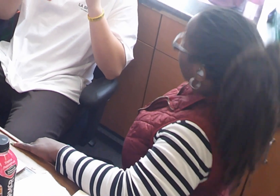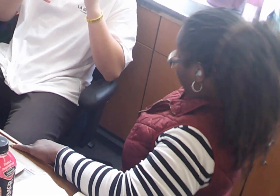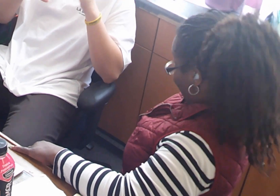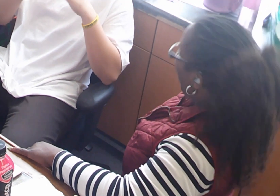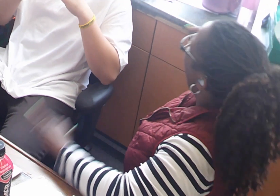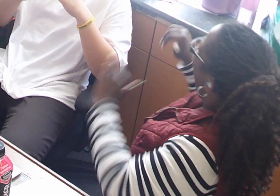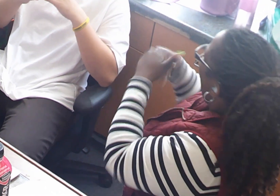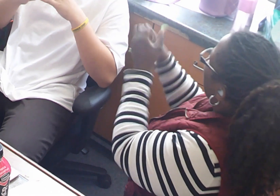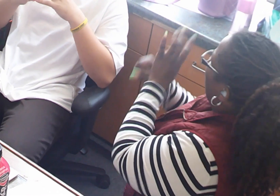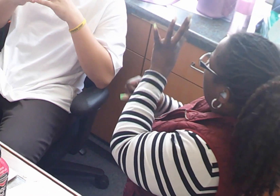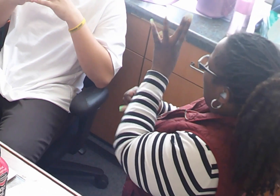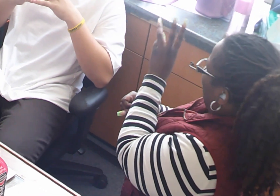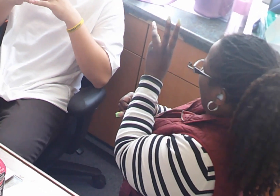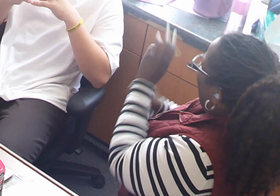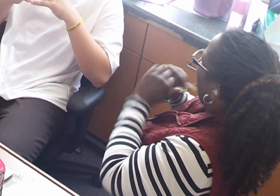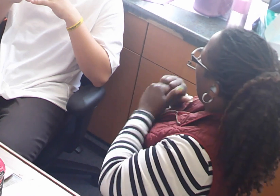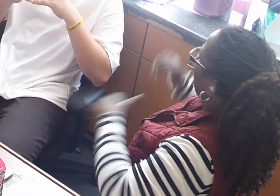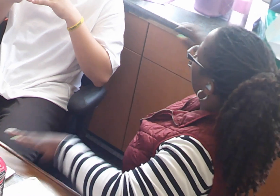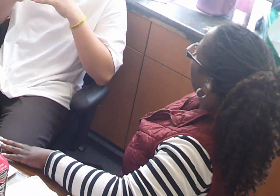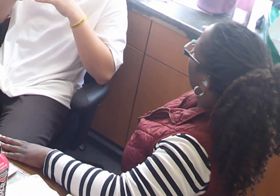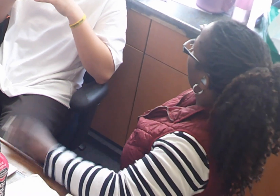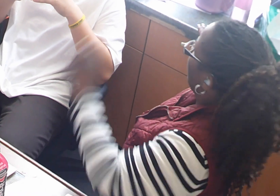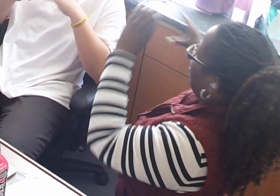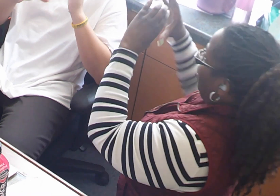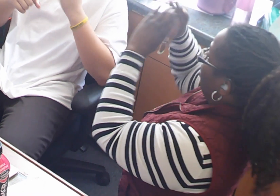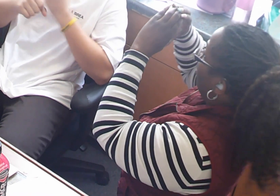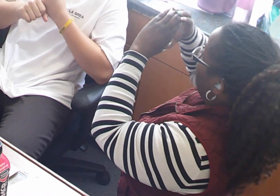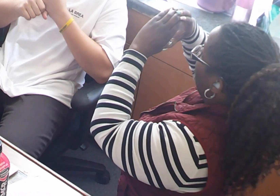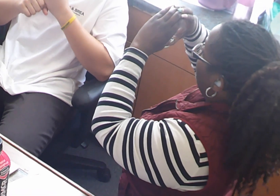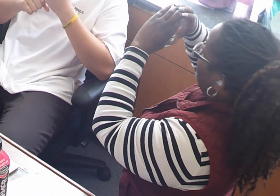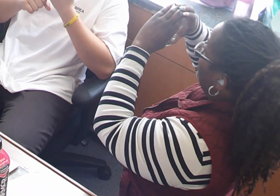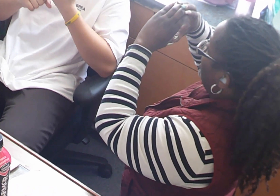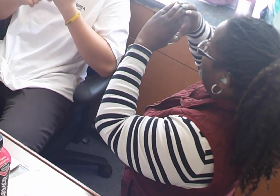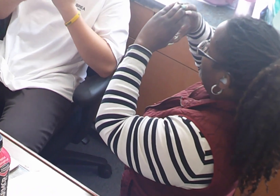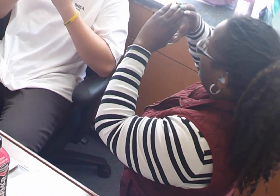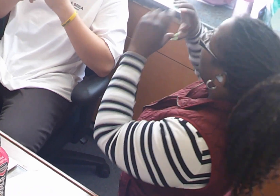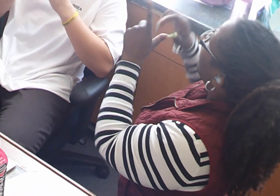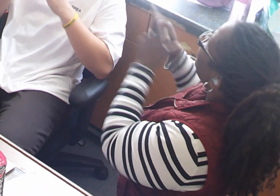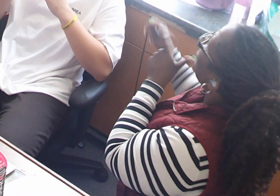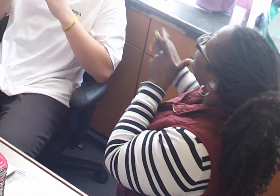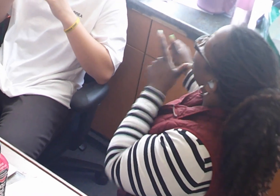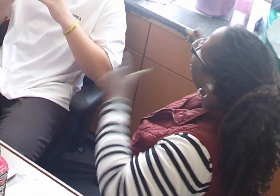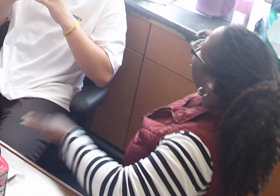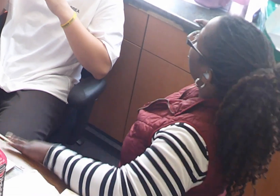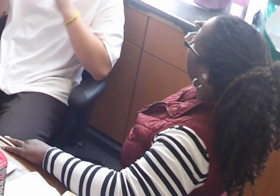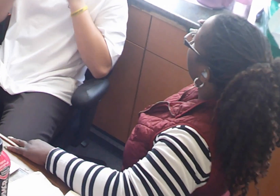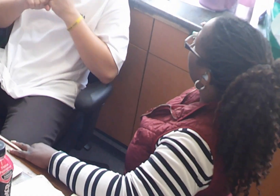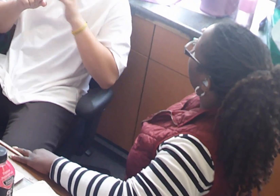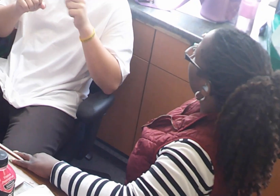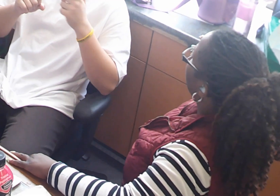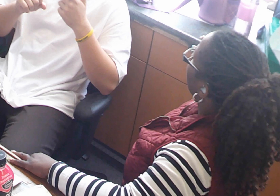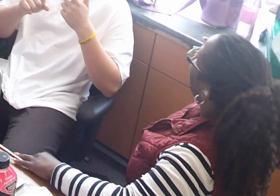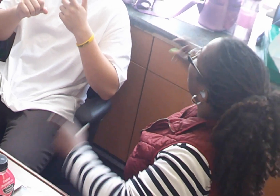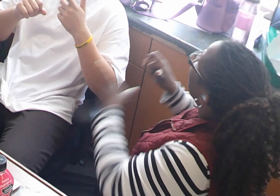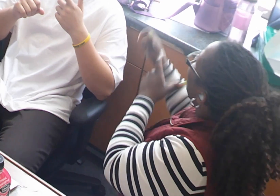Yes. How do you get to 46? Who does the cell get it from?